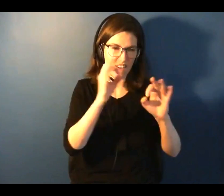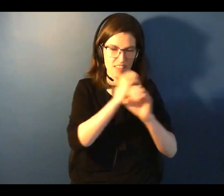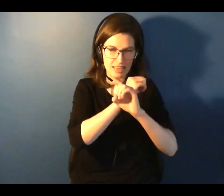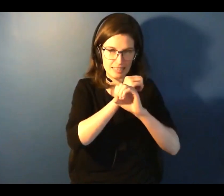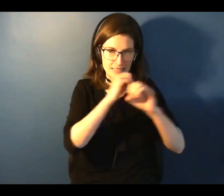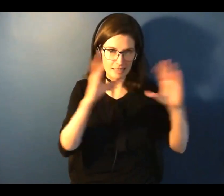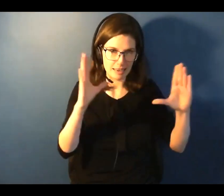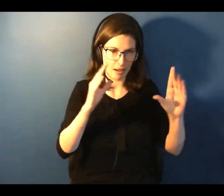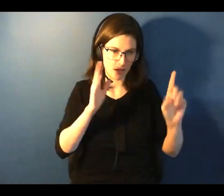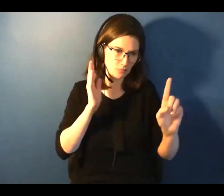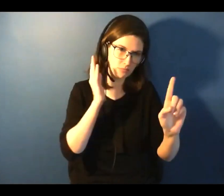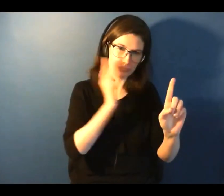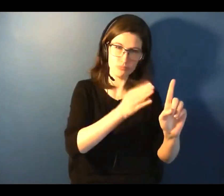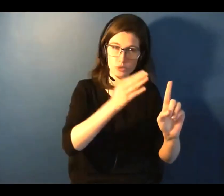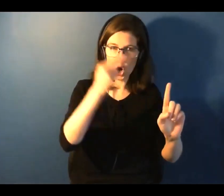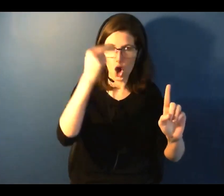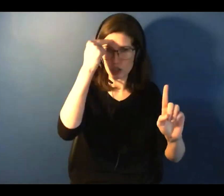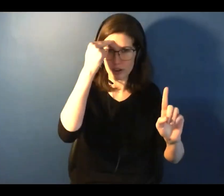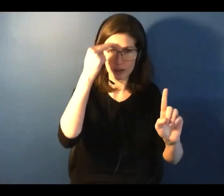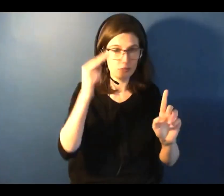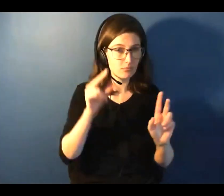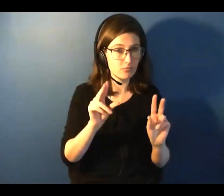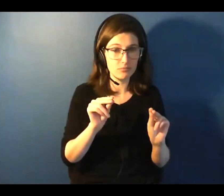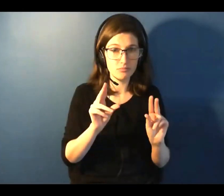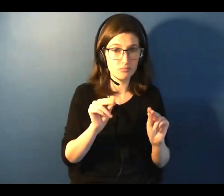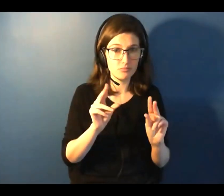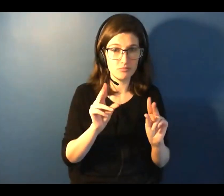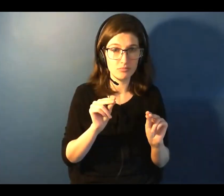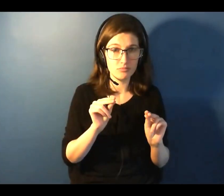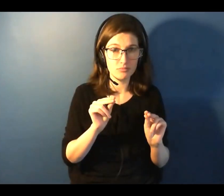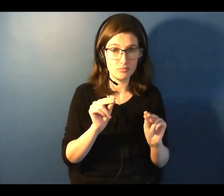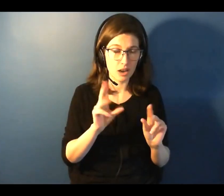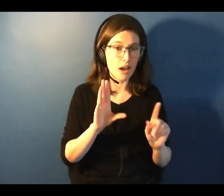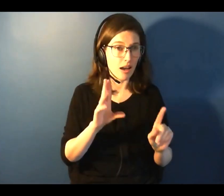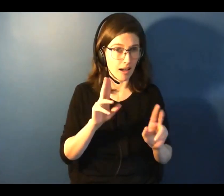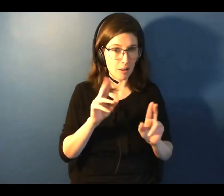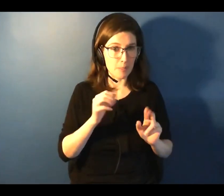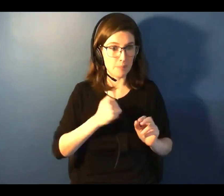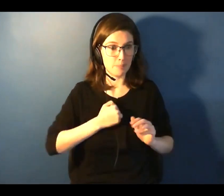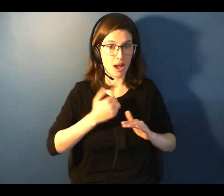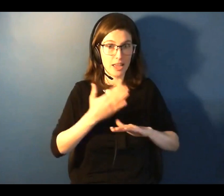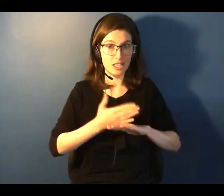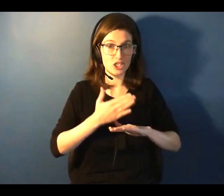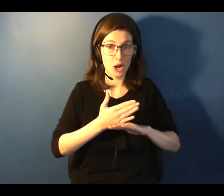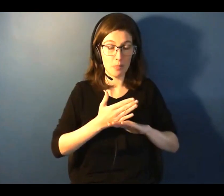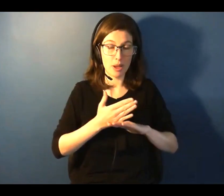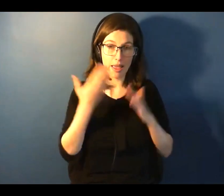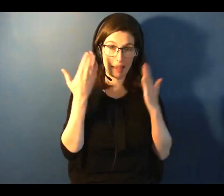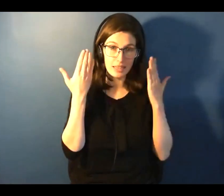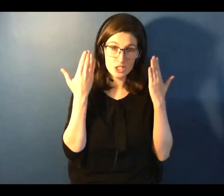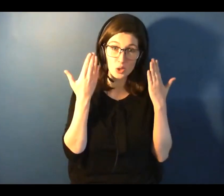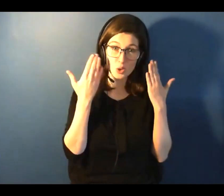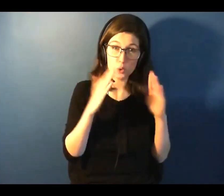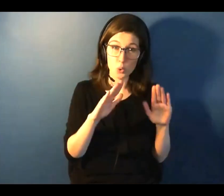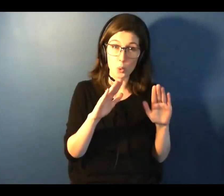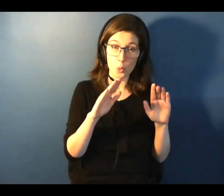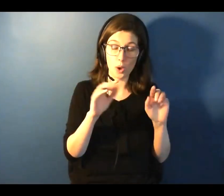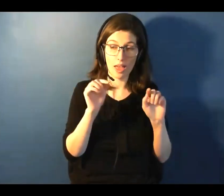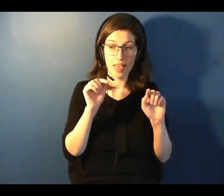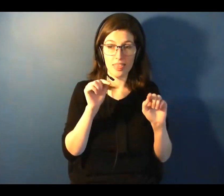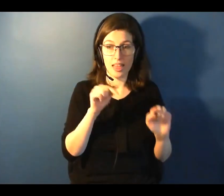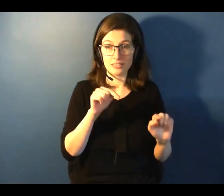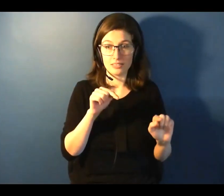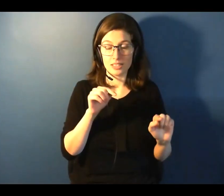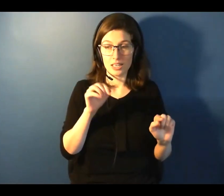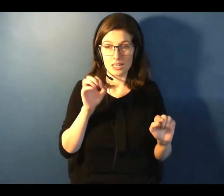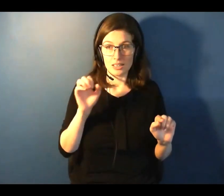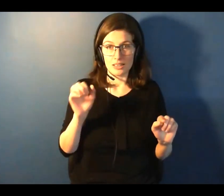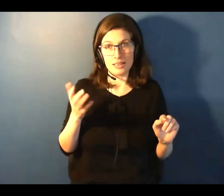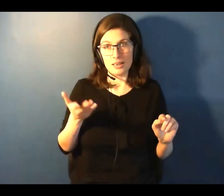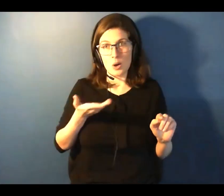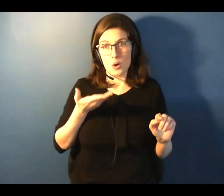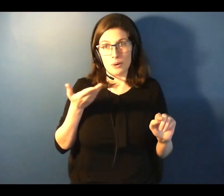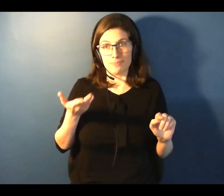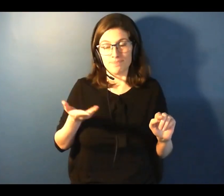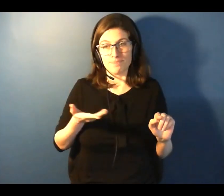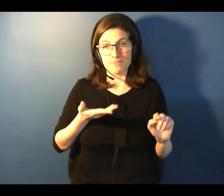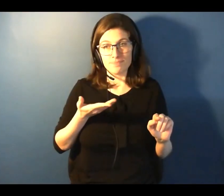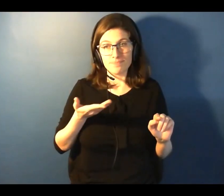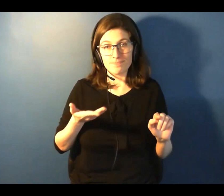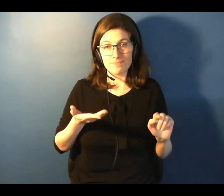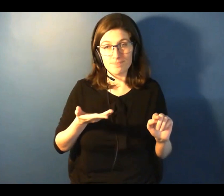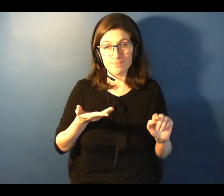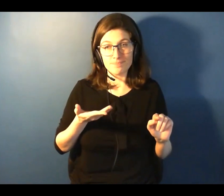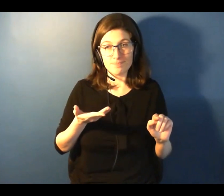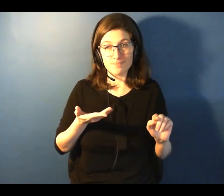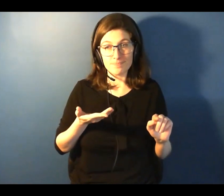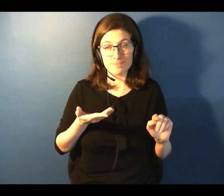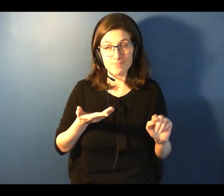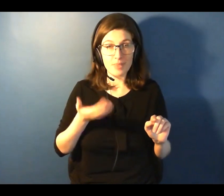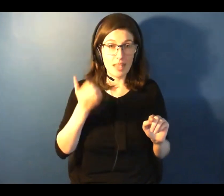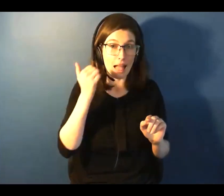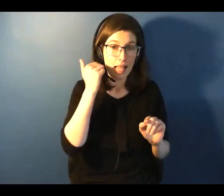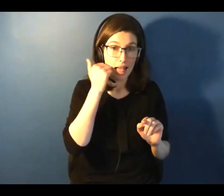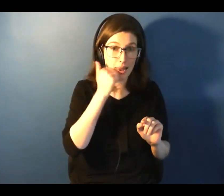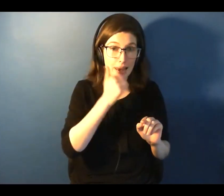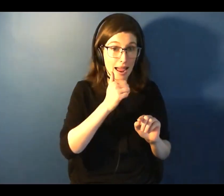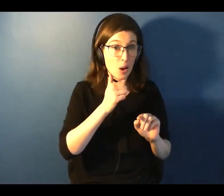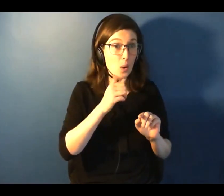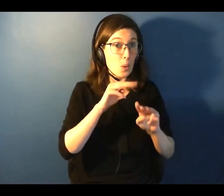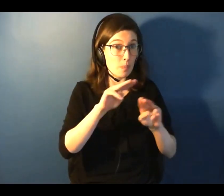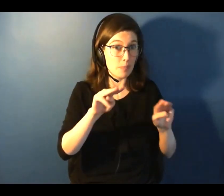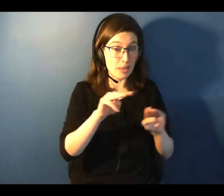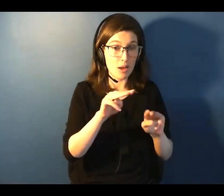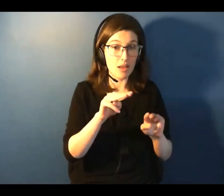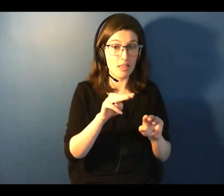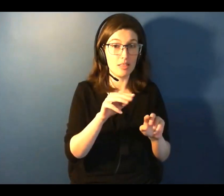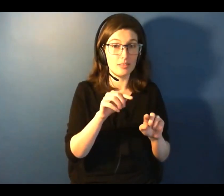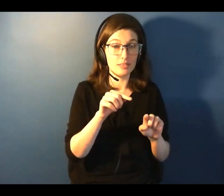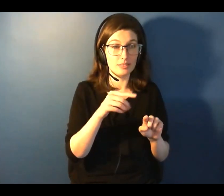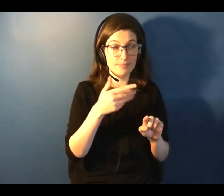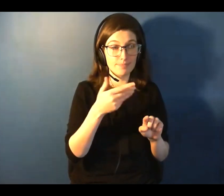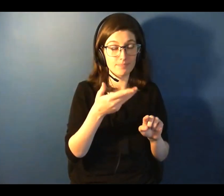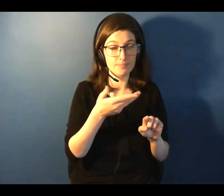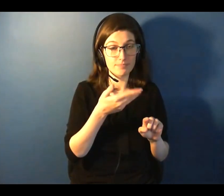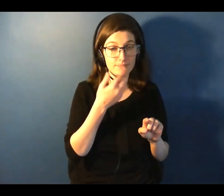interpretations, that my job was to allow, or to enable or to hope that, the living